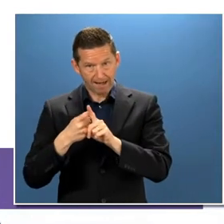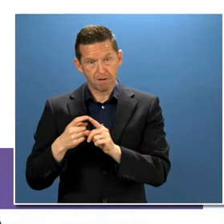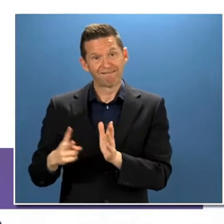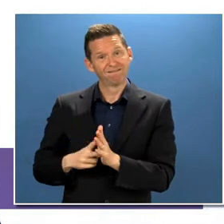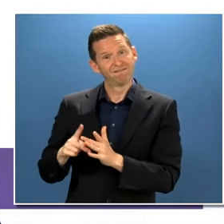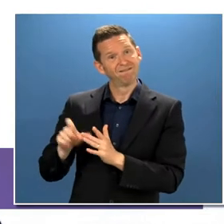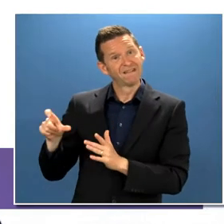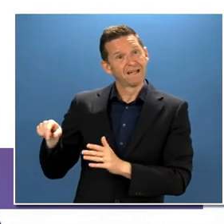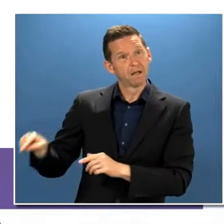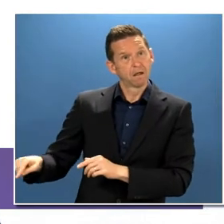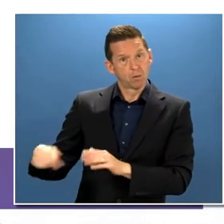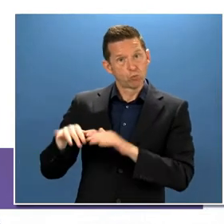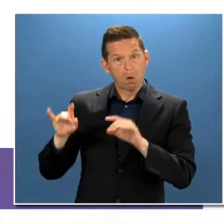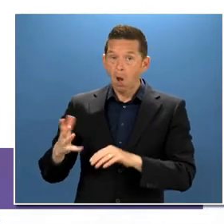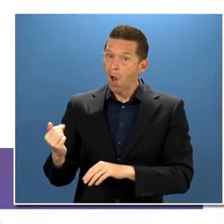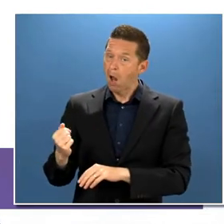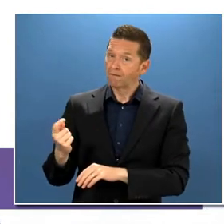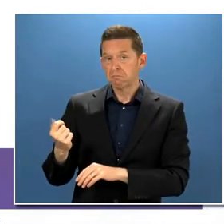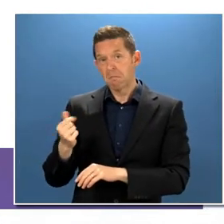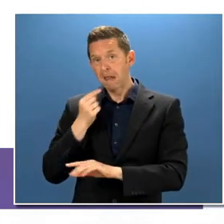although not as successfully as we would have hoped.